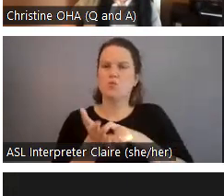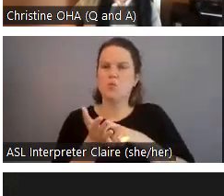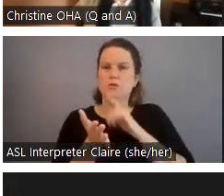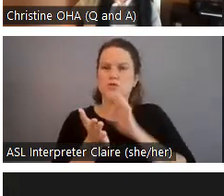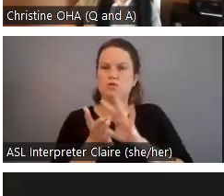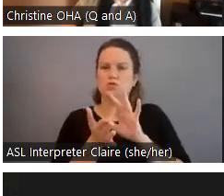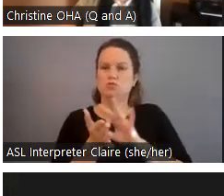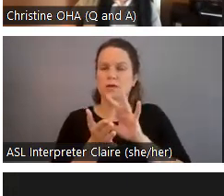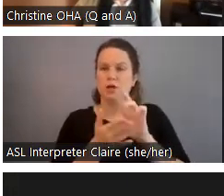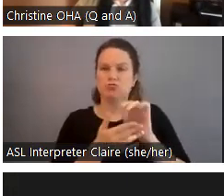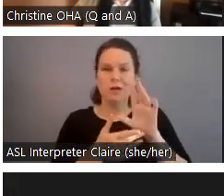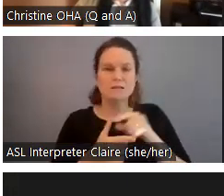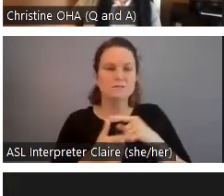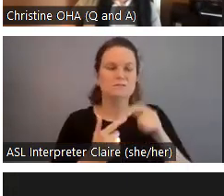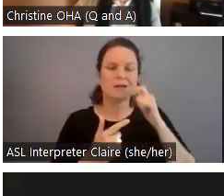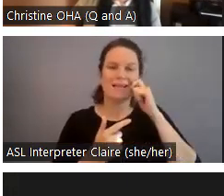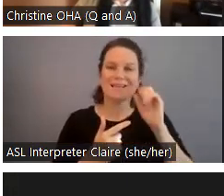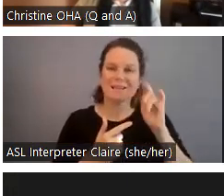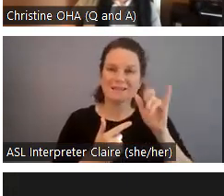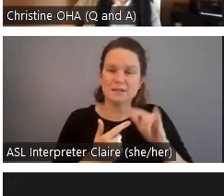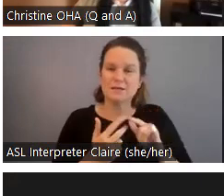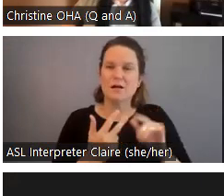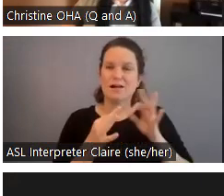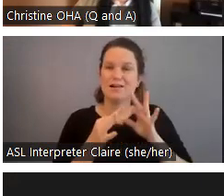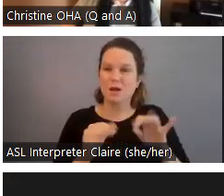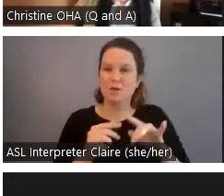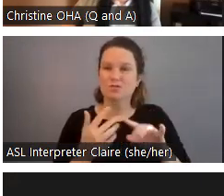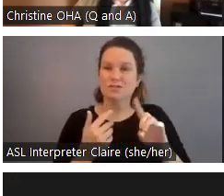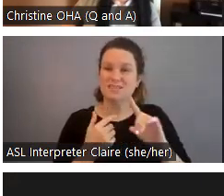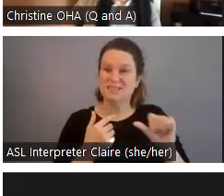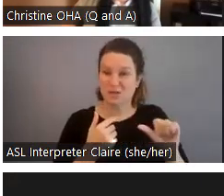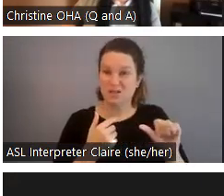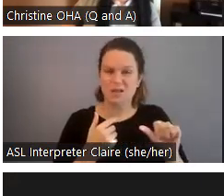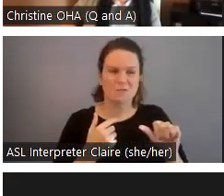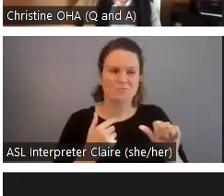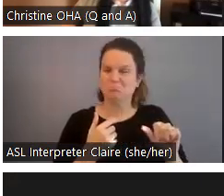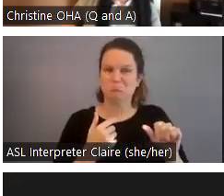like race, ethnicity, age, language, and